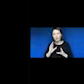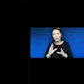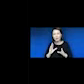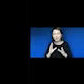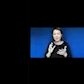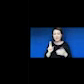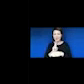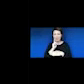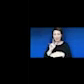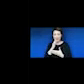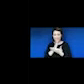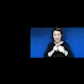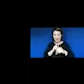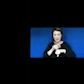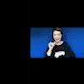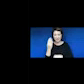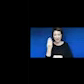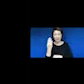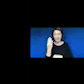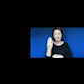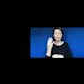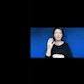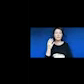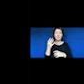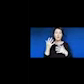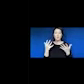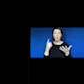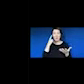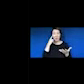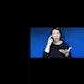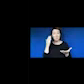we didn't want to take away from that, we wanted to fill in the areas where maybe they